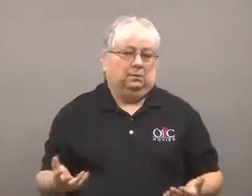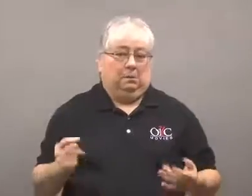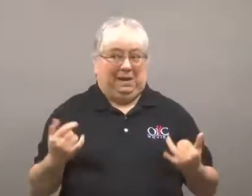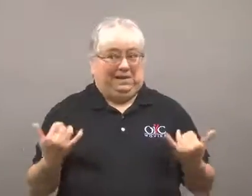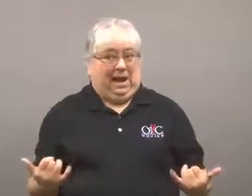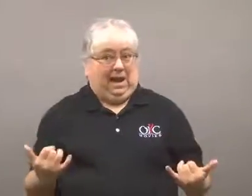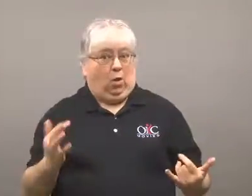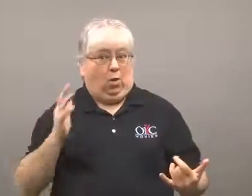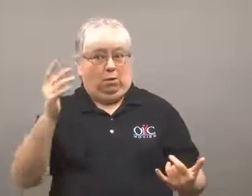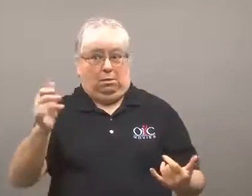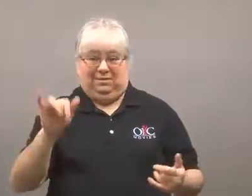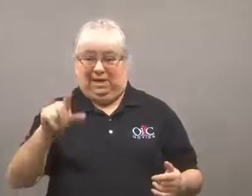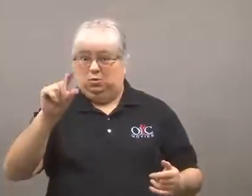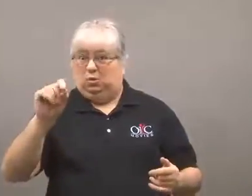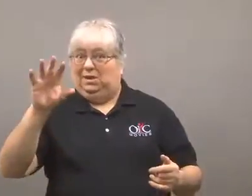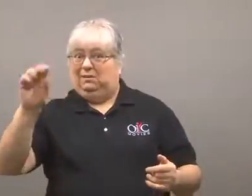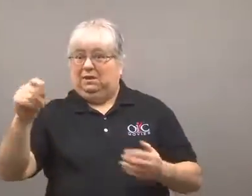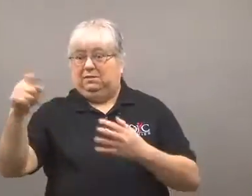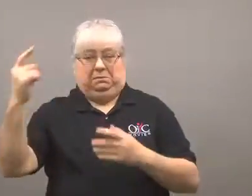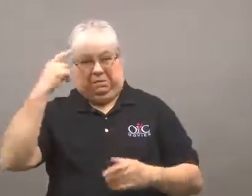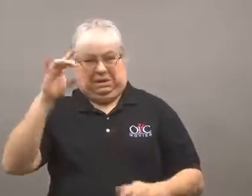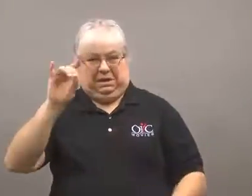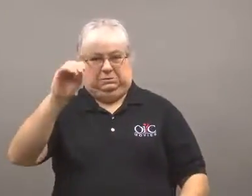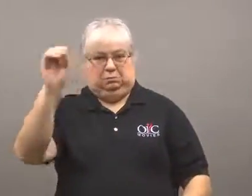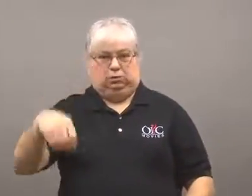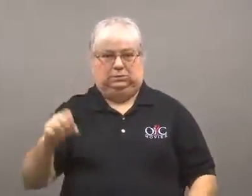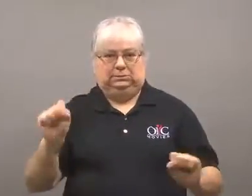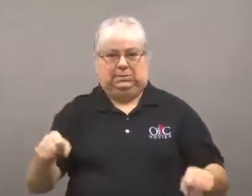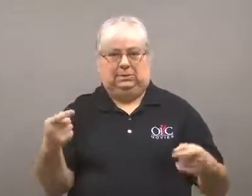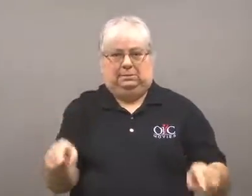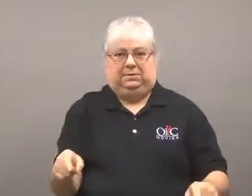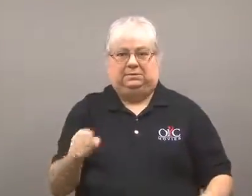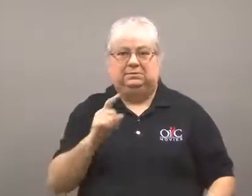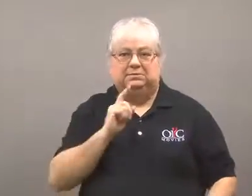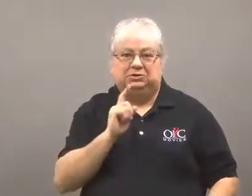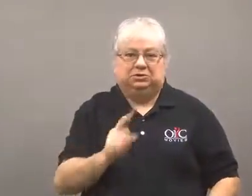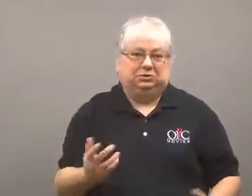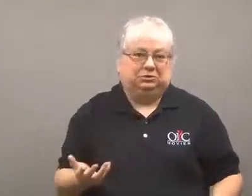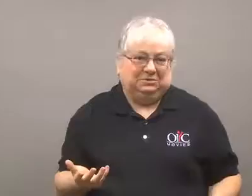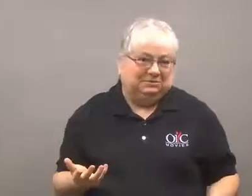However the possibility is much higher, 80%, in 2050 and beyond.